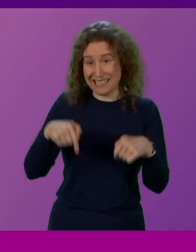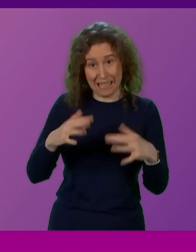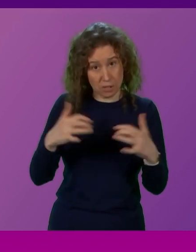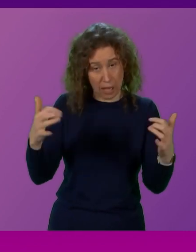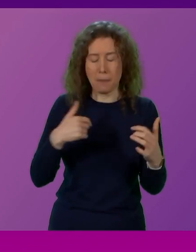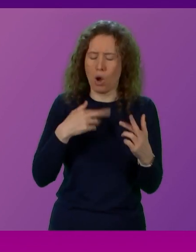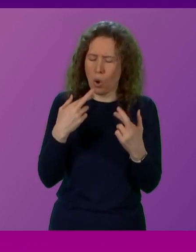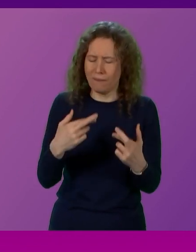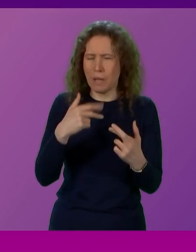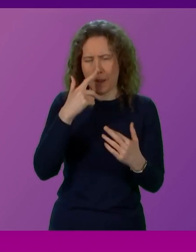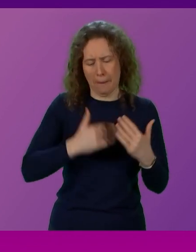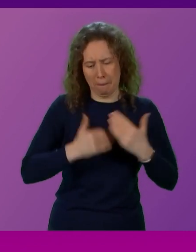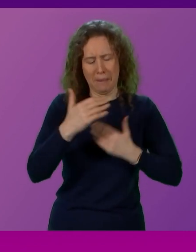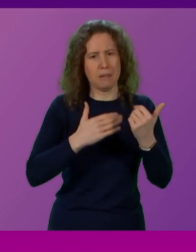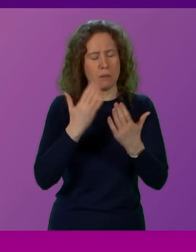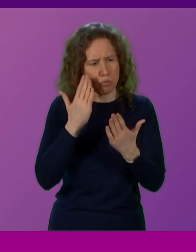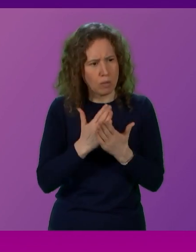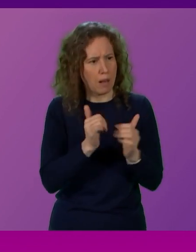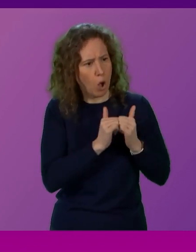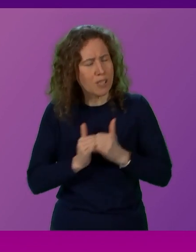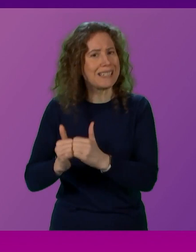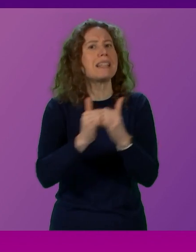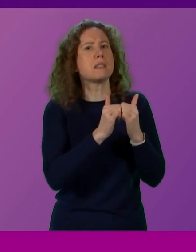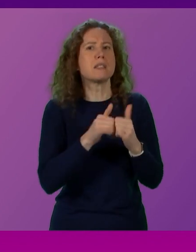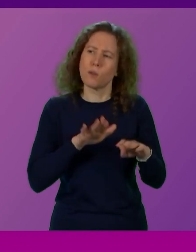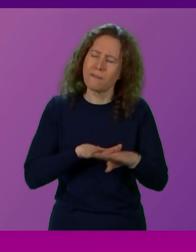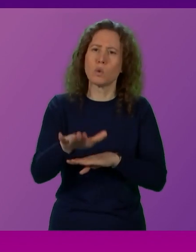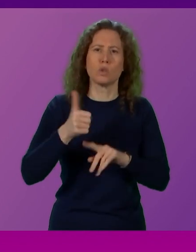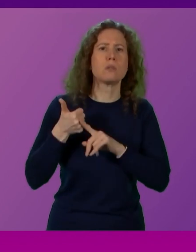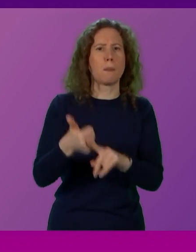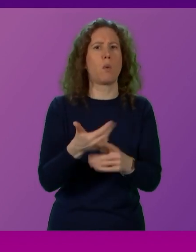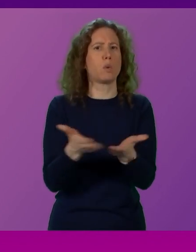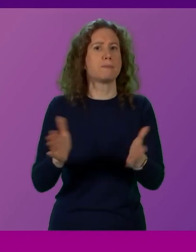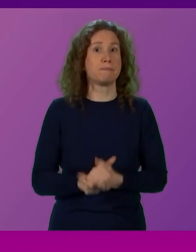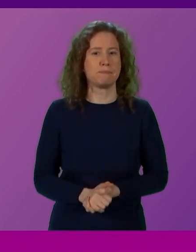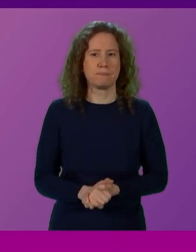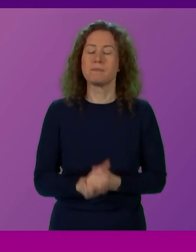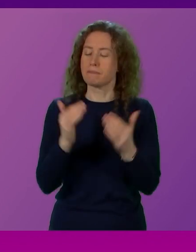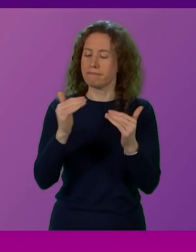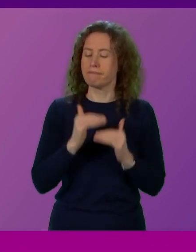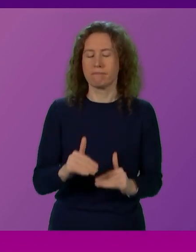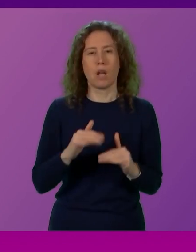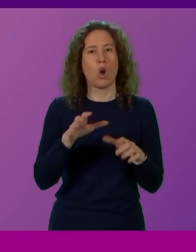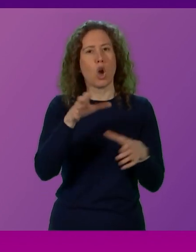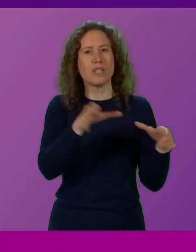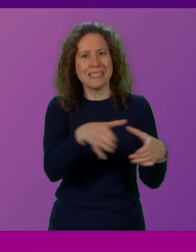can build some real consensus for the future. We move to constituency and general supplementaries.